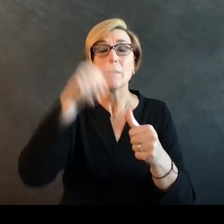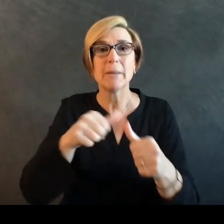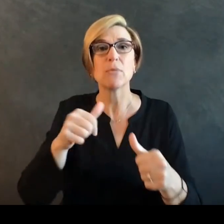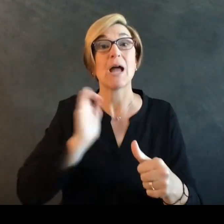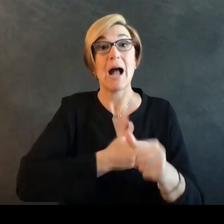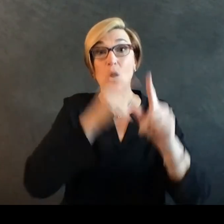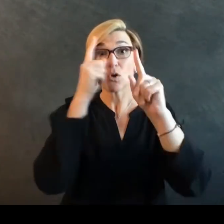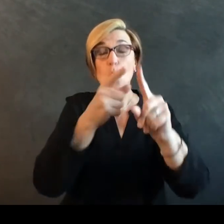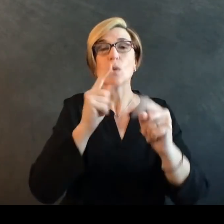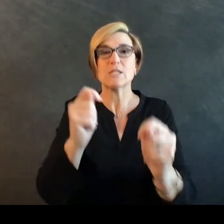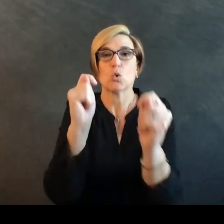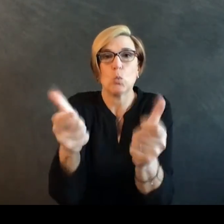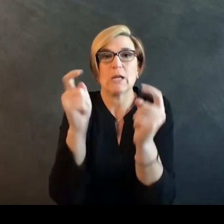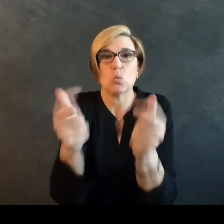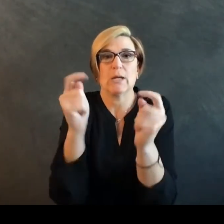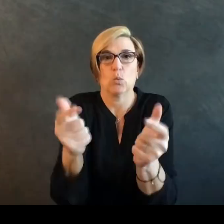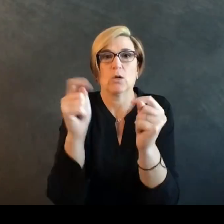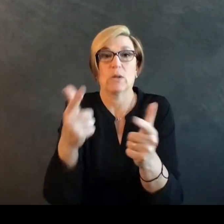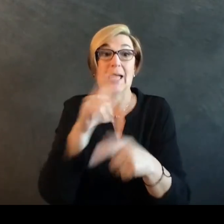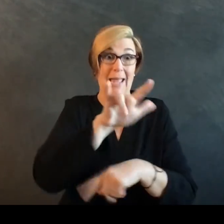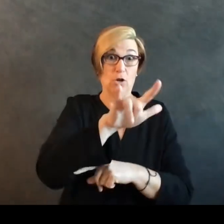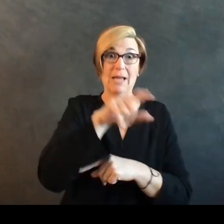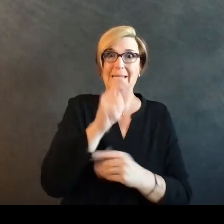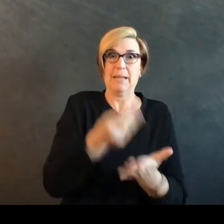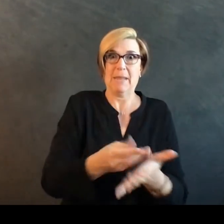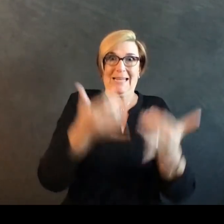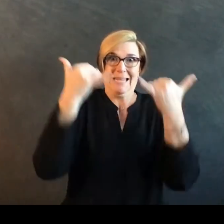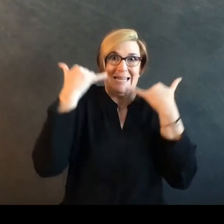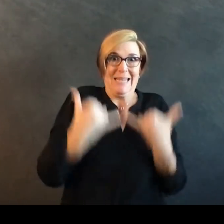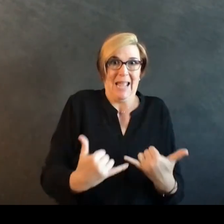money we're gonna work very closely with the Department of Transportation and get